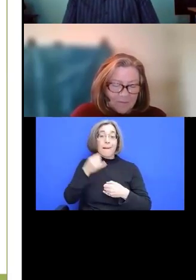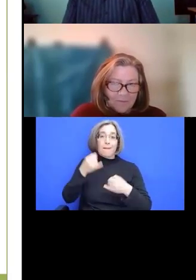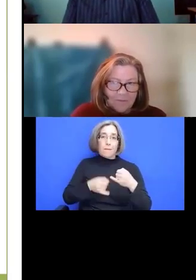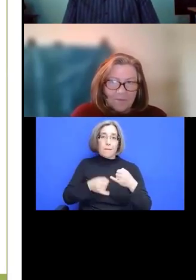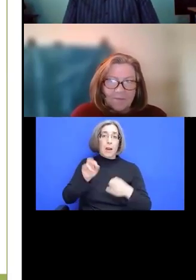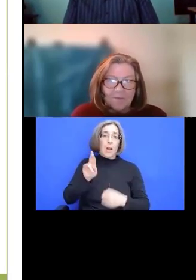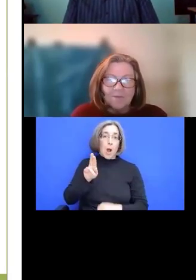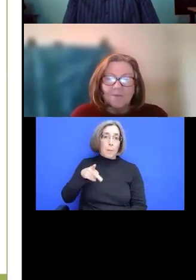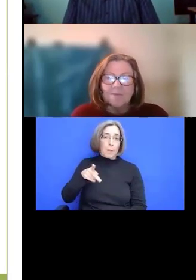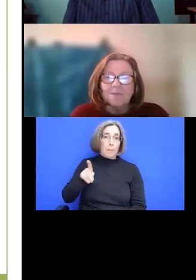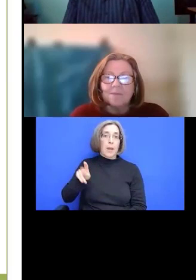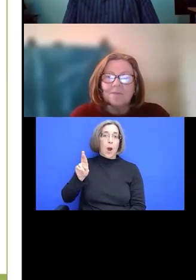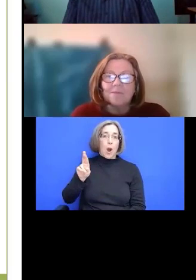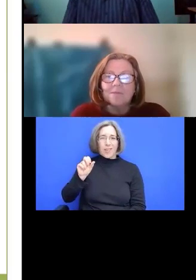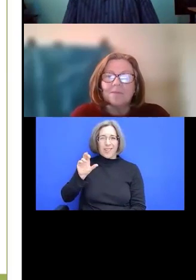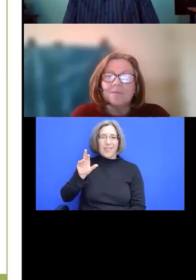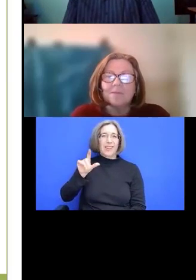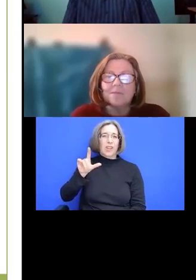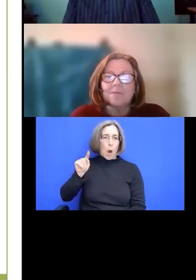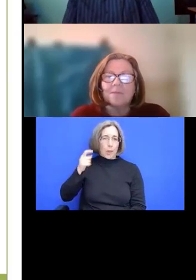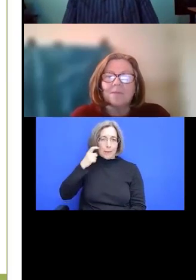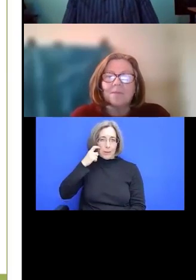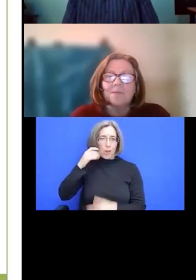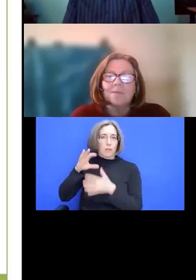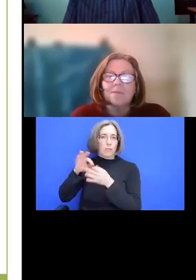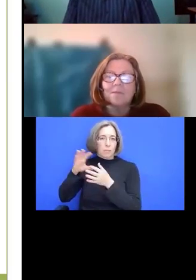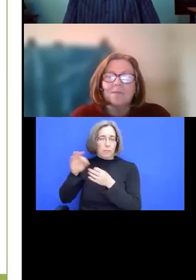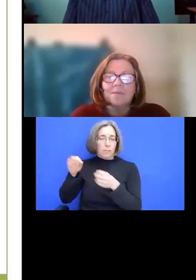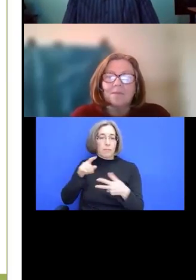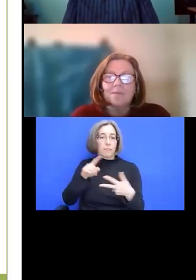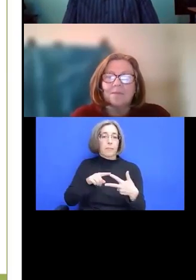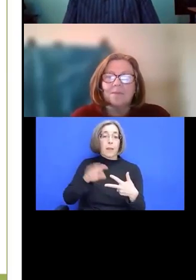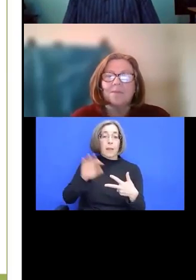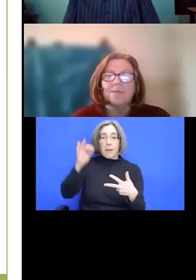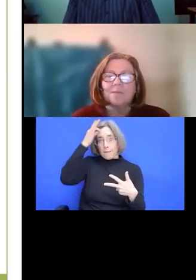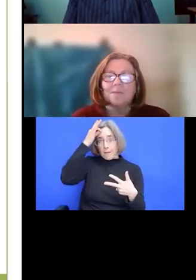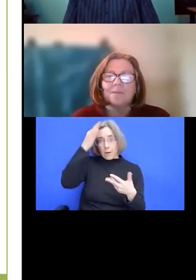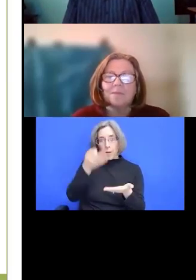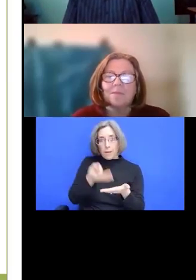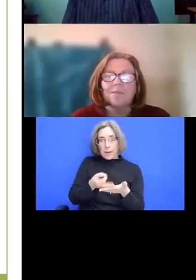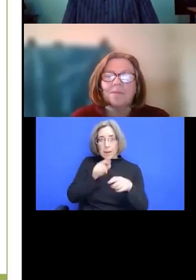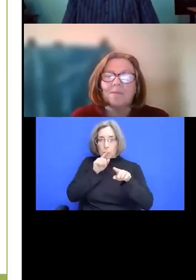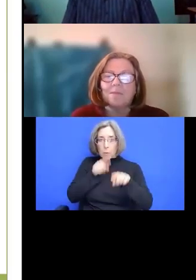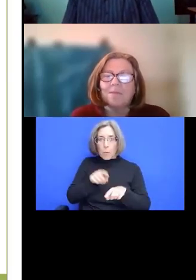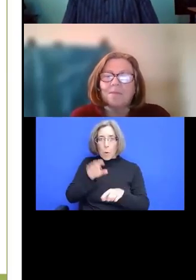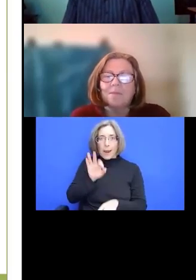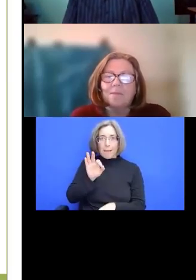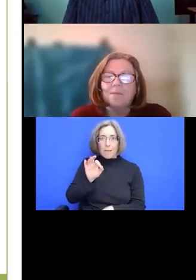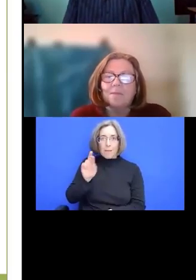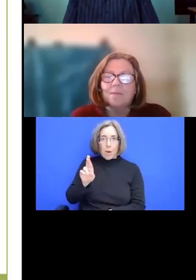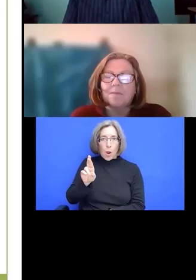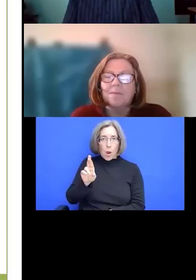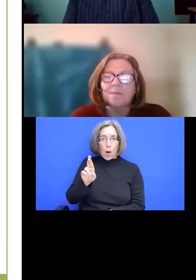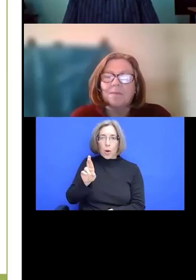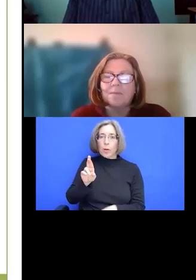that Scarlett has already talked about, there will be the federal financial report that goes over everything that you did with your money,